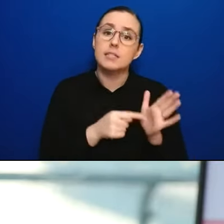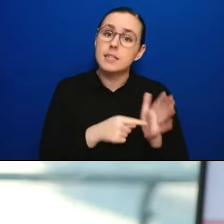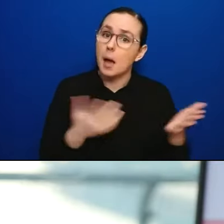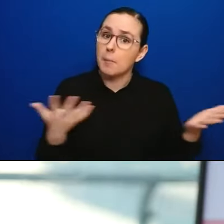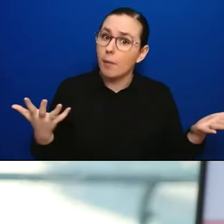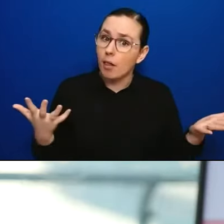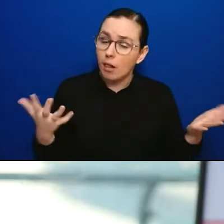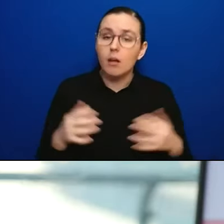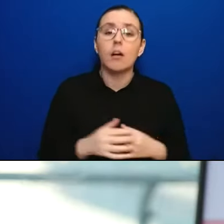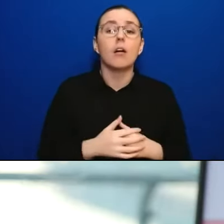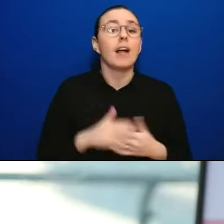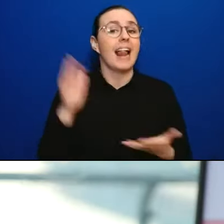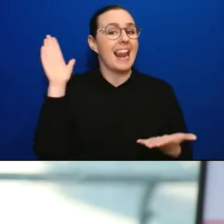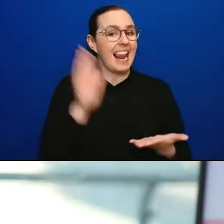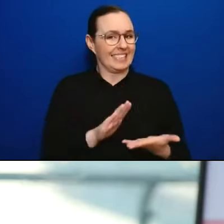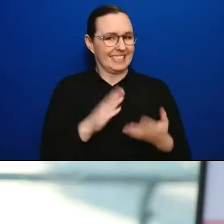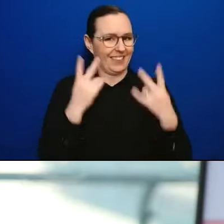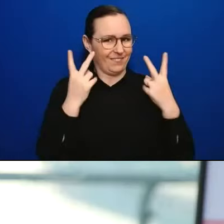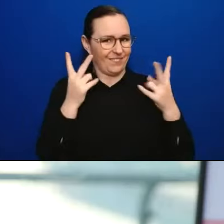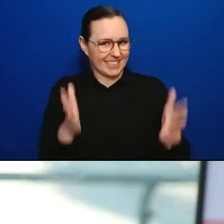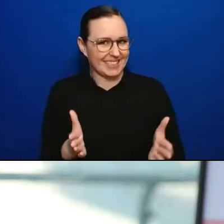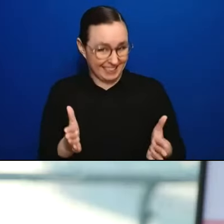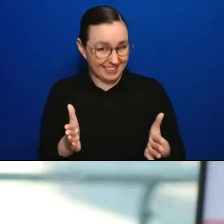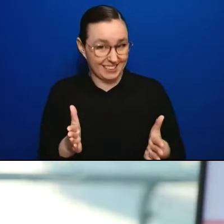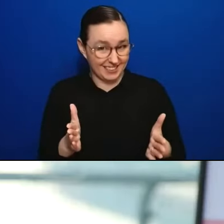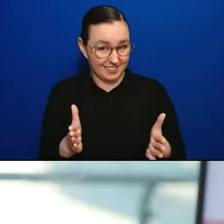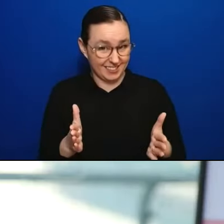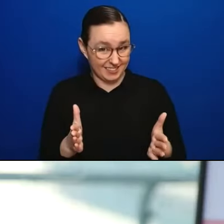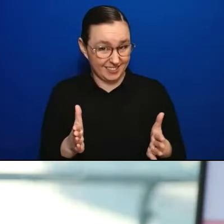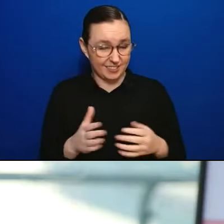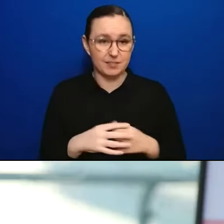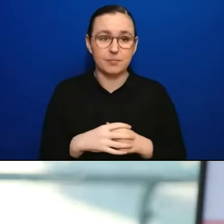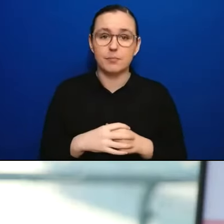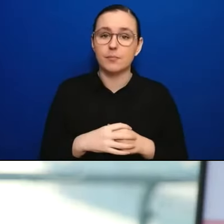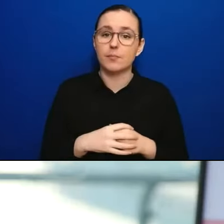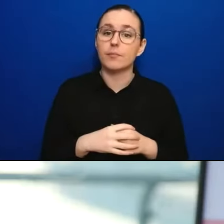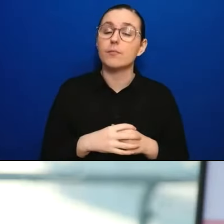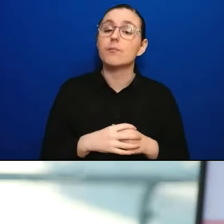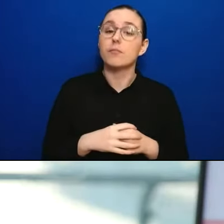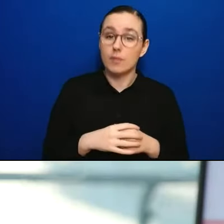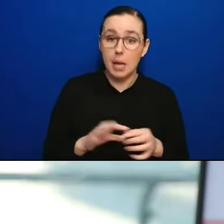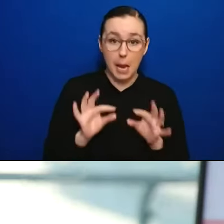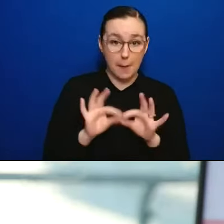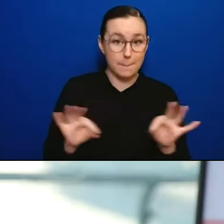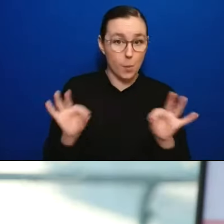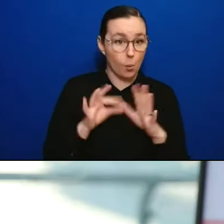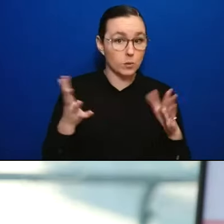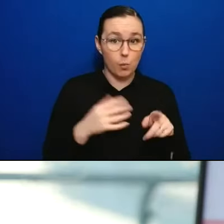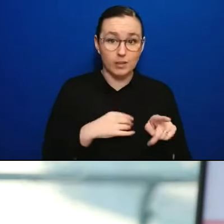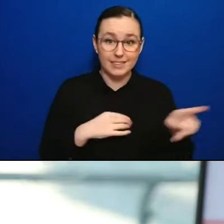transmission that we're seeing in communities. So this includes things like